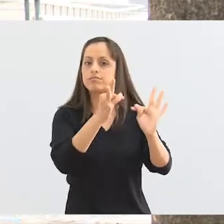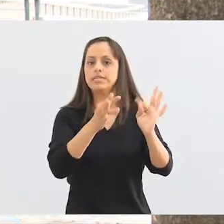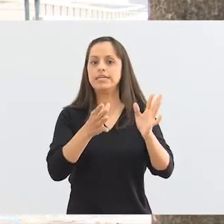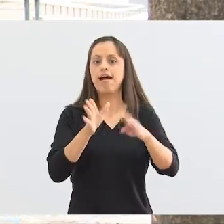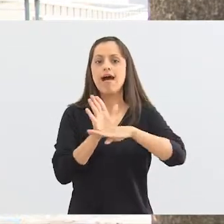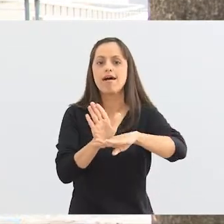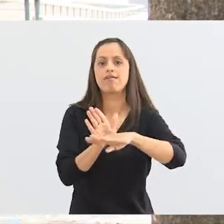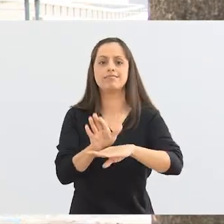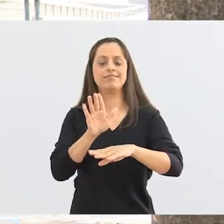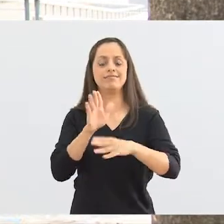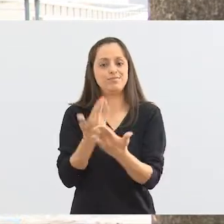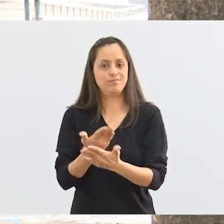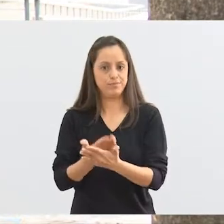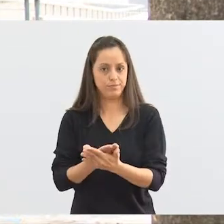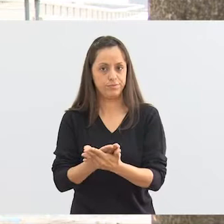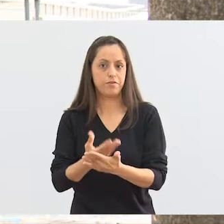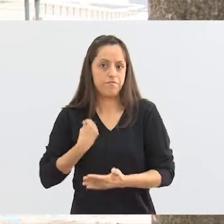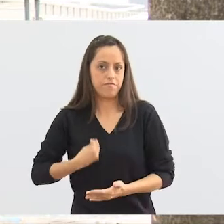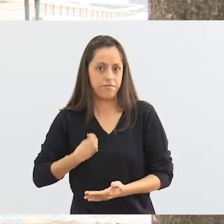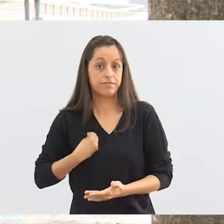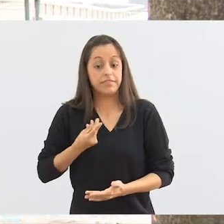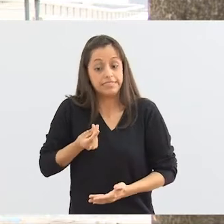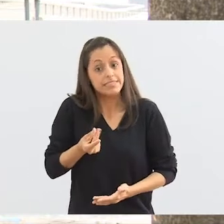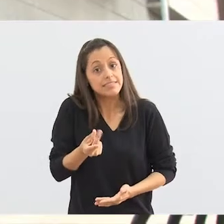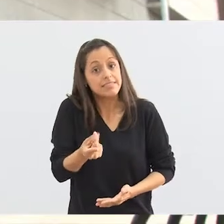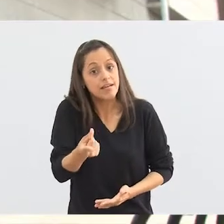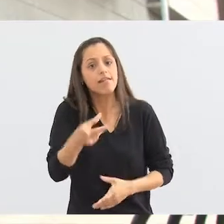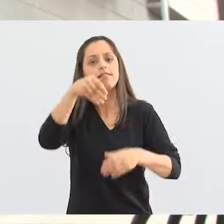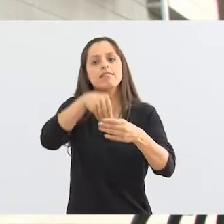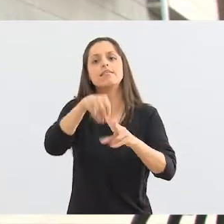The accessibility benefit or allowance